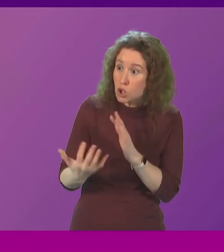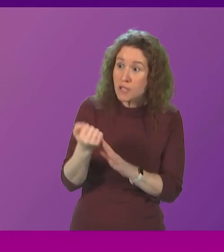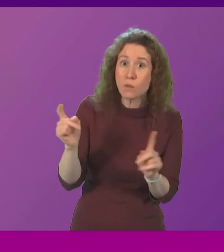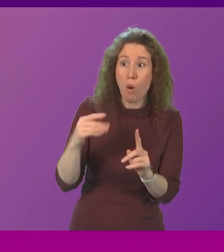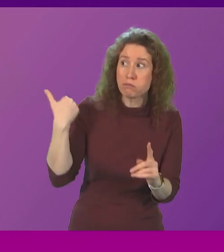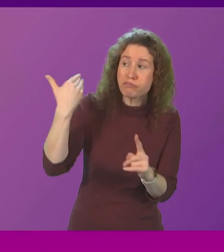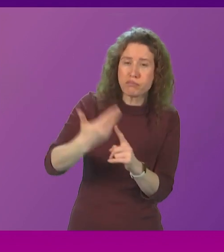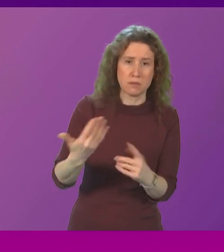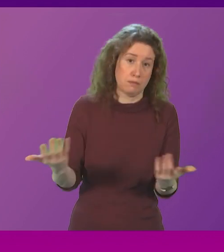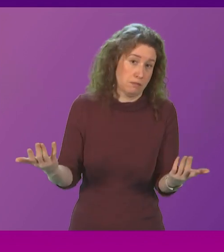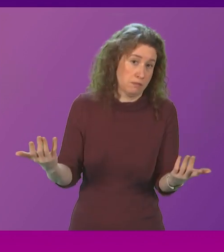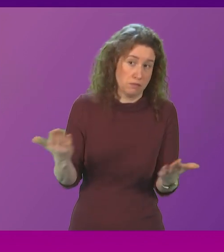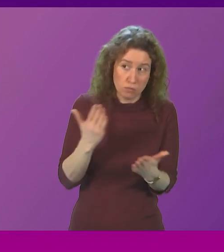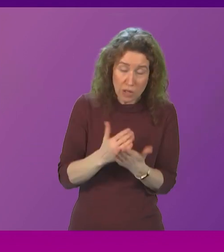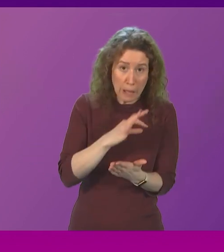How much good has it done him?